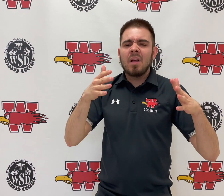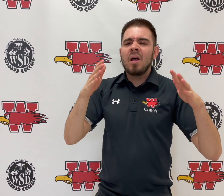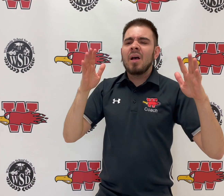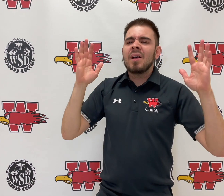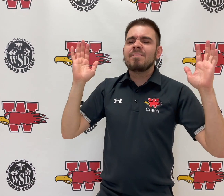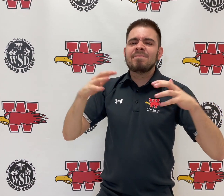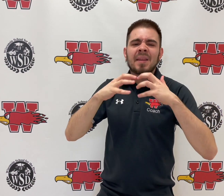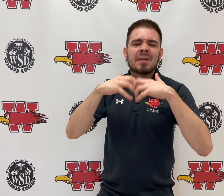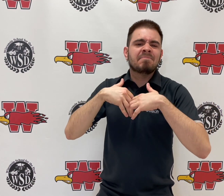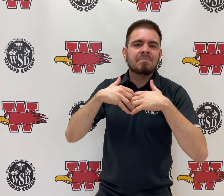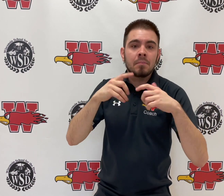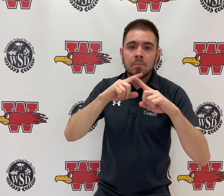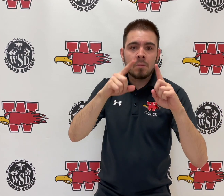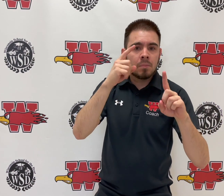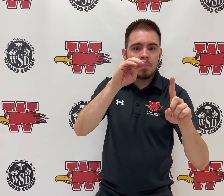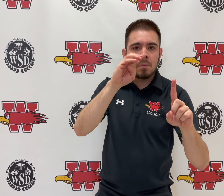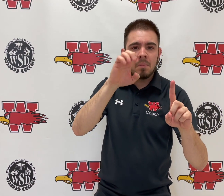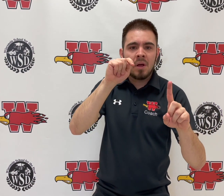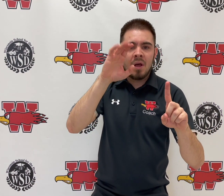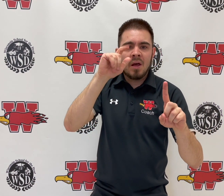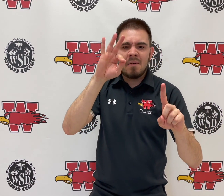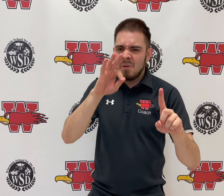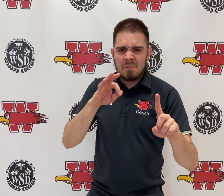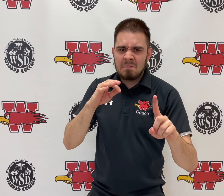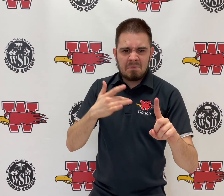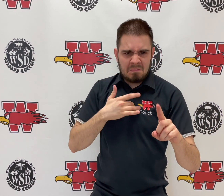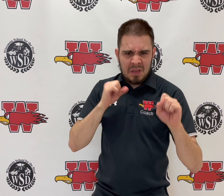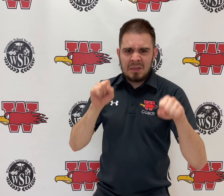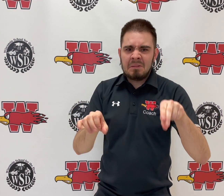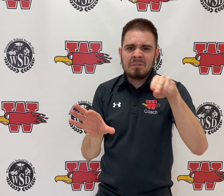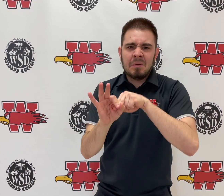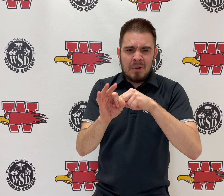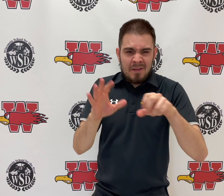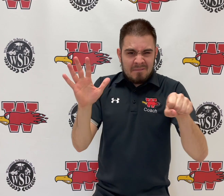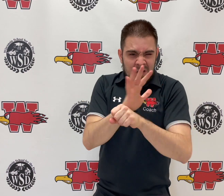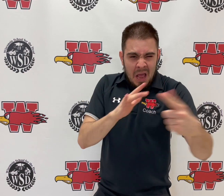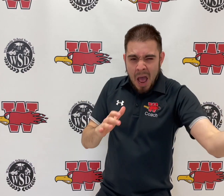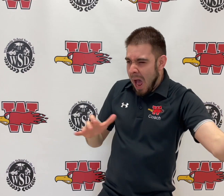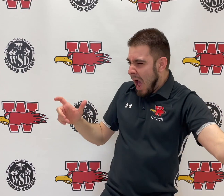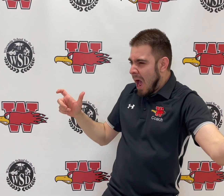And the players seemed to have broken down, except for Metcalf. He knew he could make the tackle.